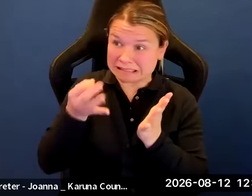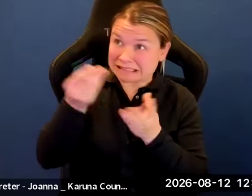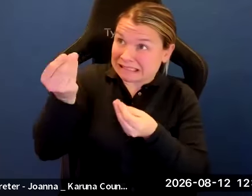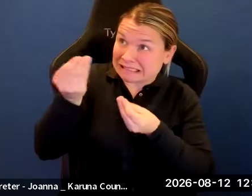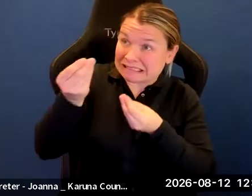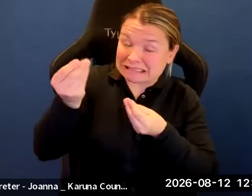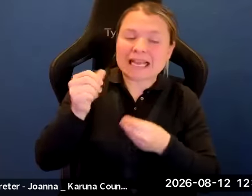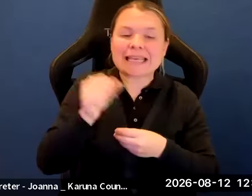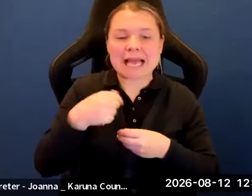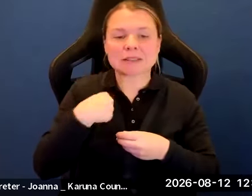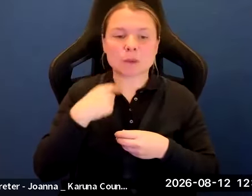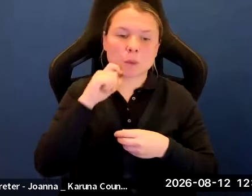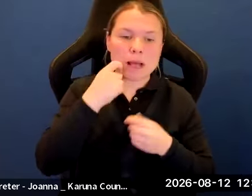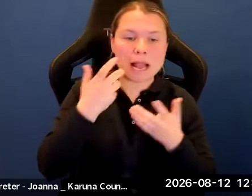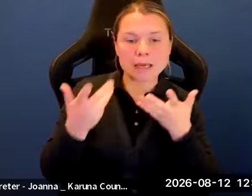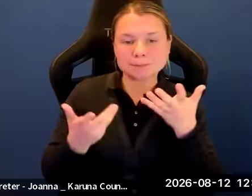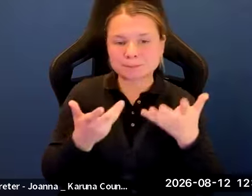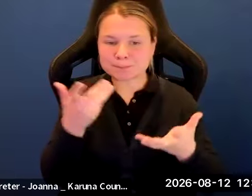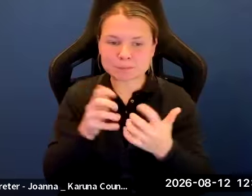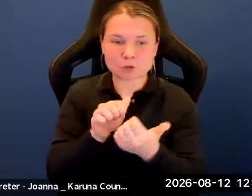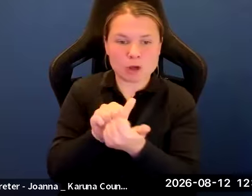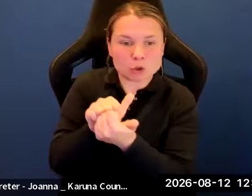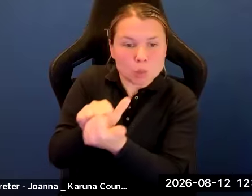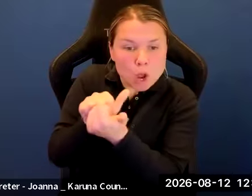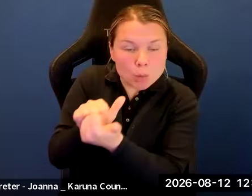if a successful applicant has difficulties meeting this due